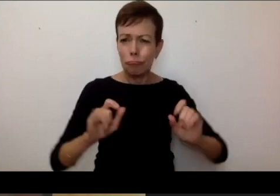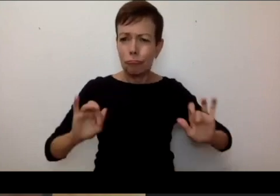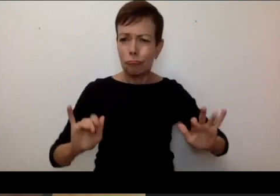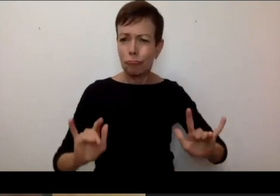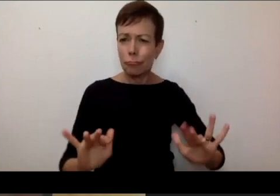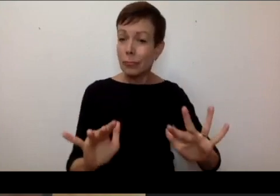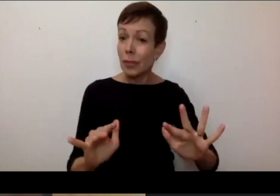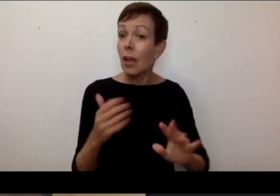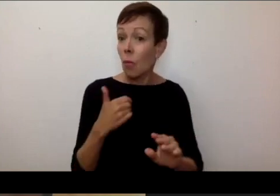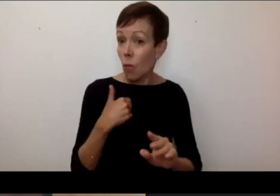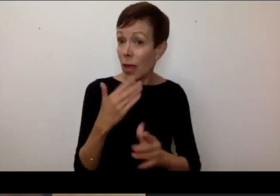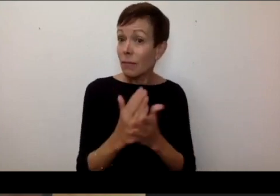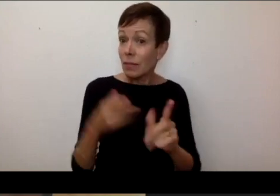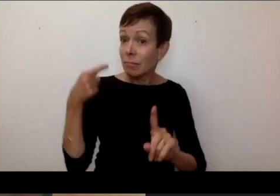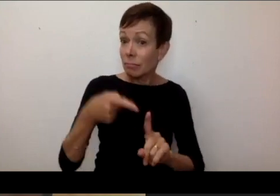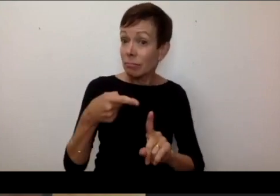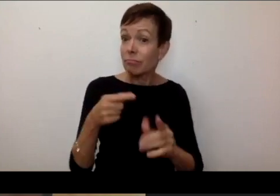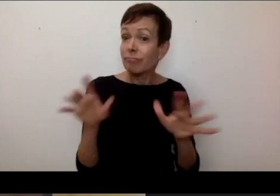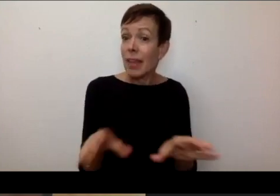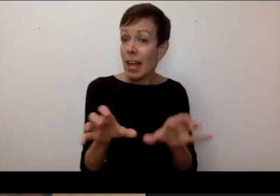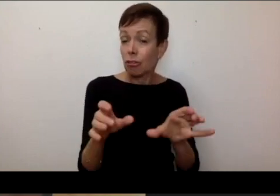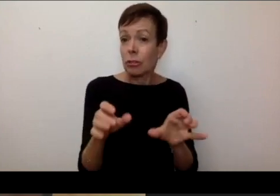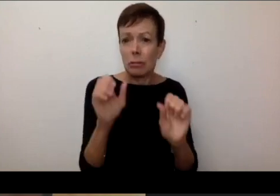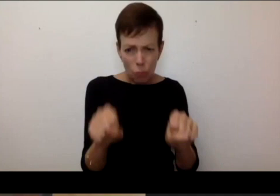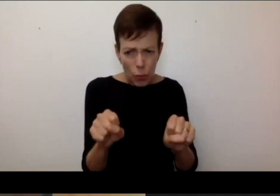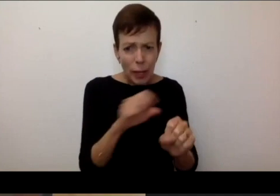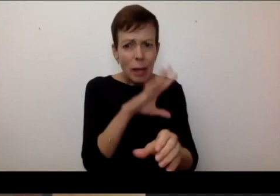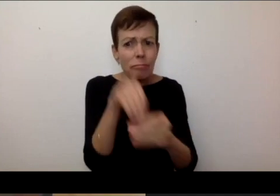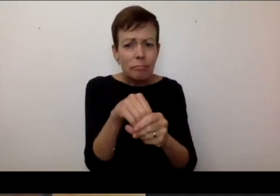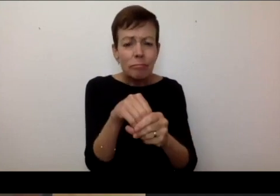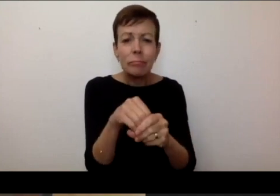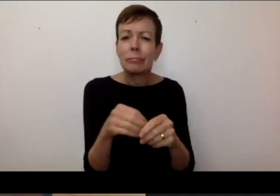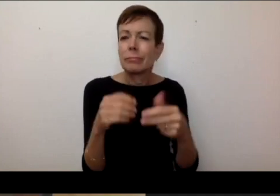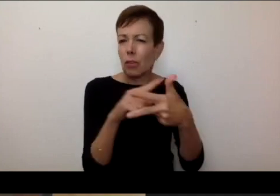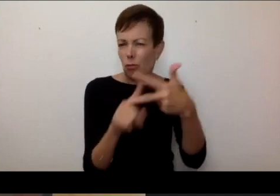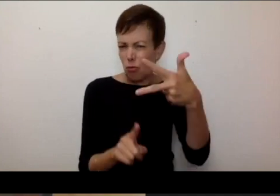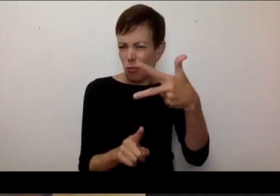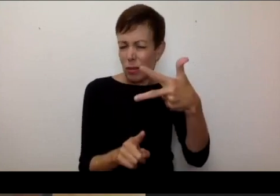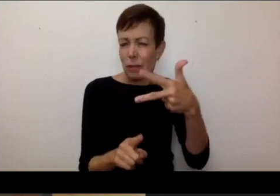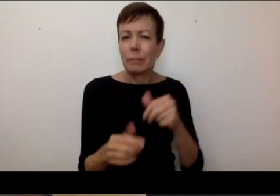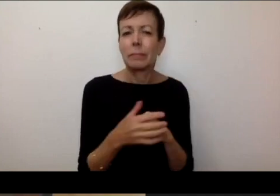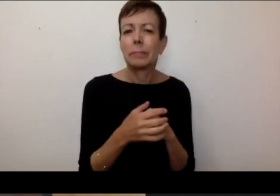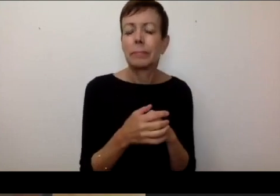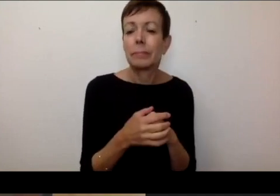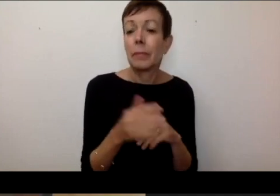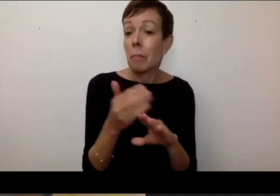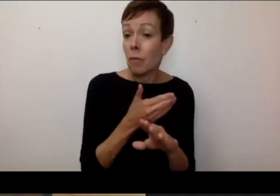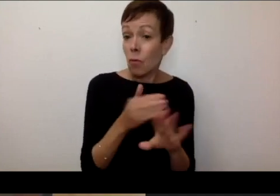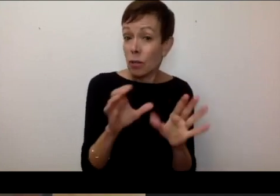can take collectively so i'm going to list them there are three before i do i also just want to note and give a little bit of context